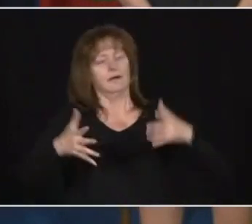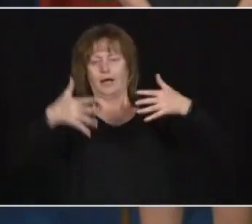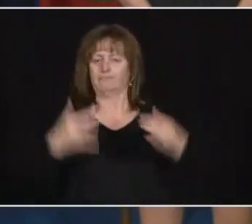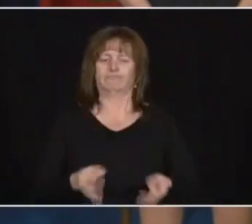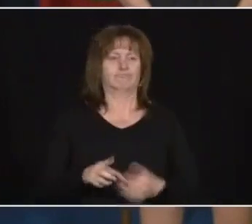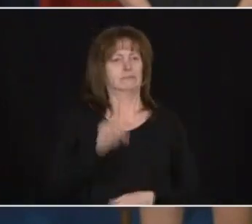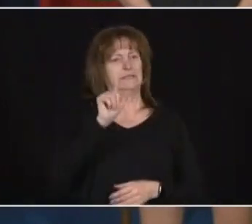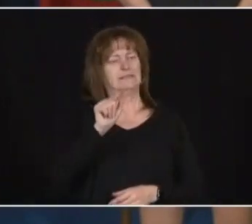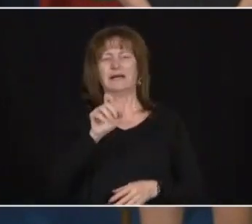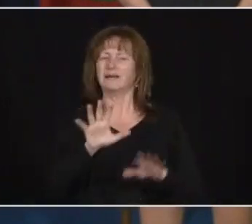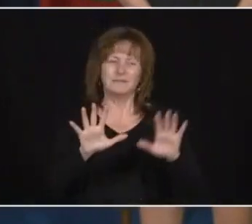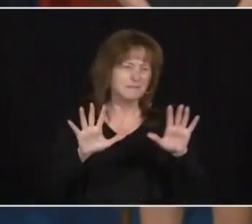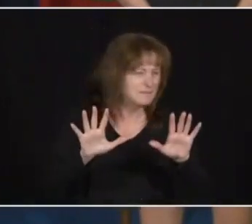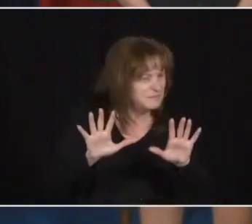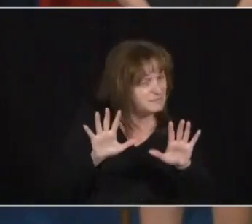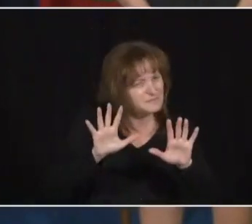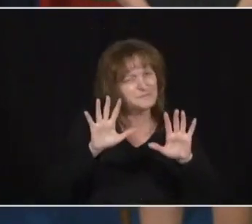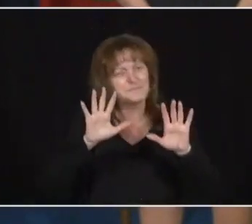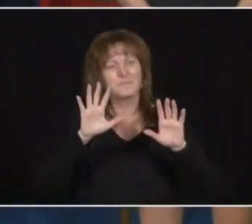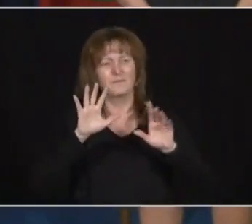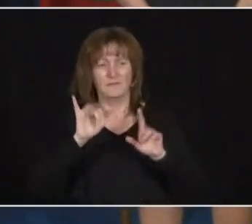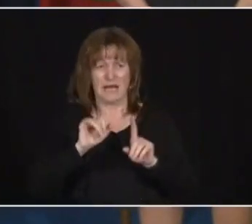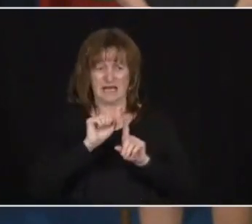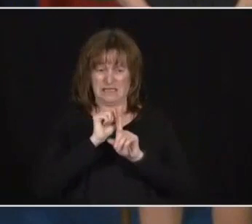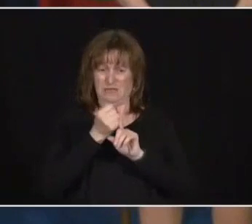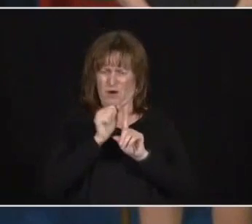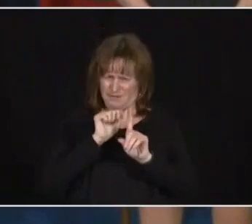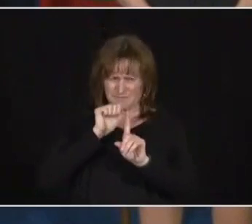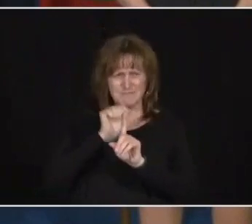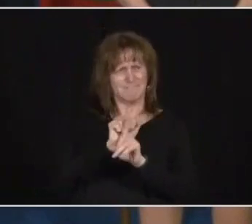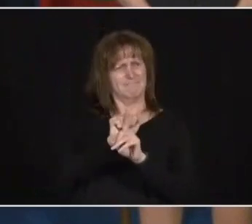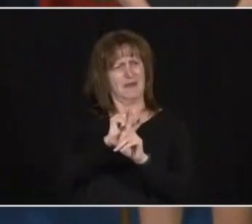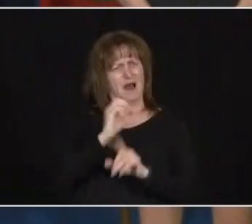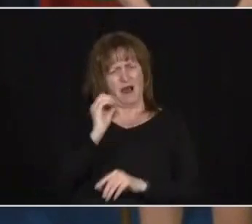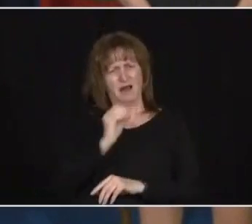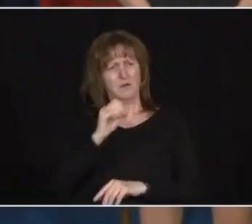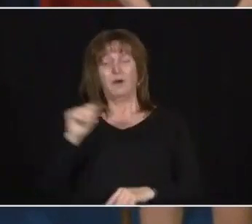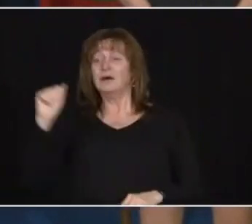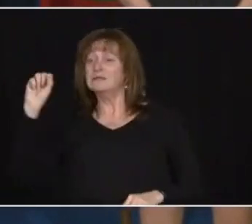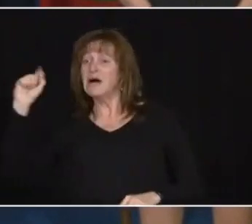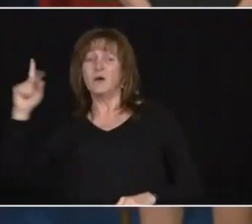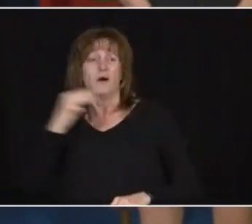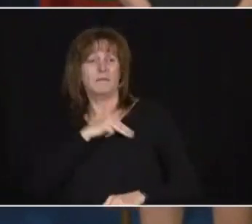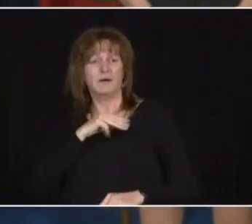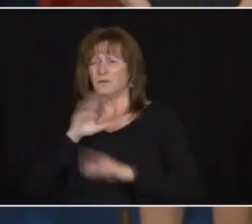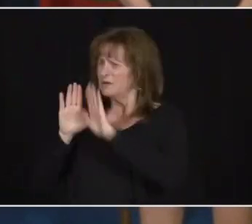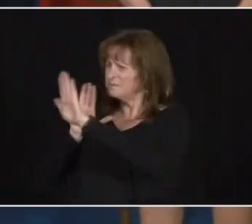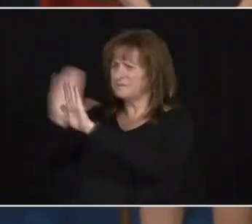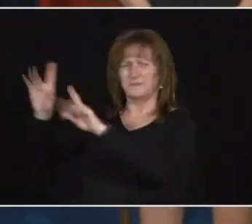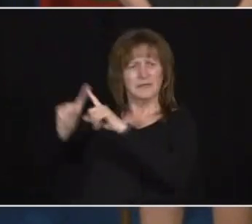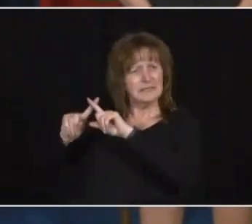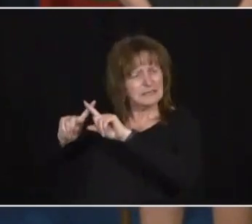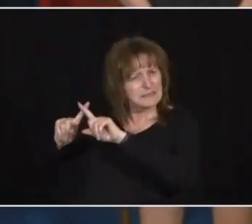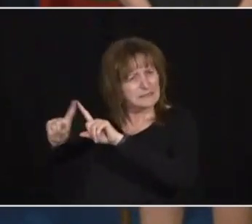just roll out dates. We're in a different situation than Saskatchewan and Manitoba and obviously Quebec too.